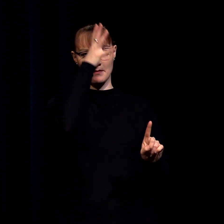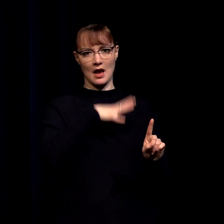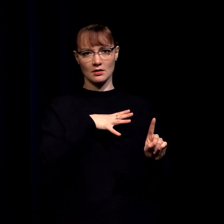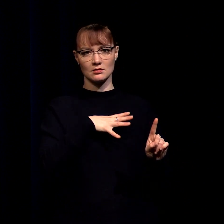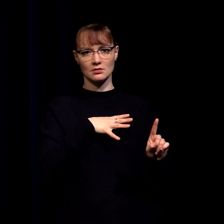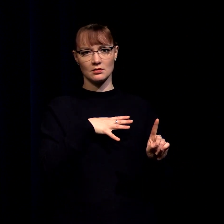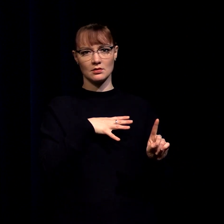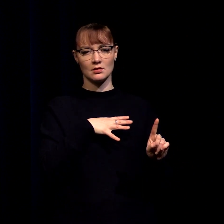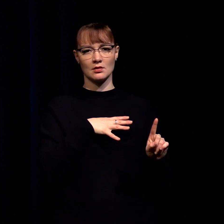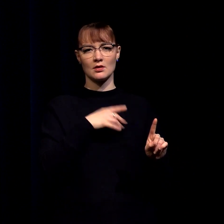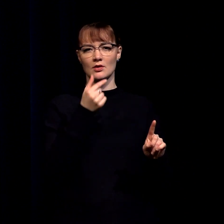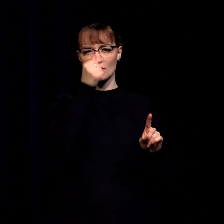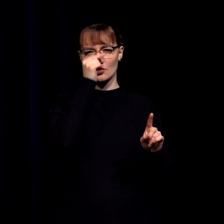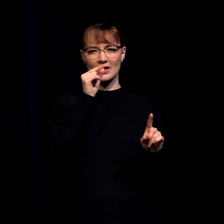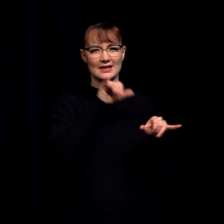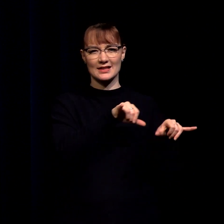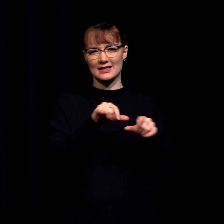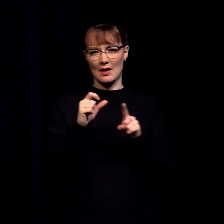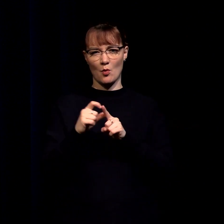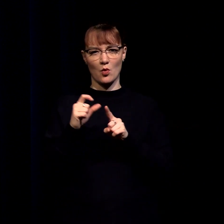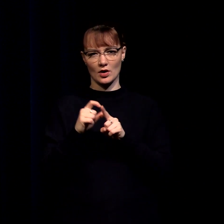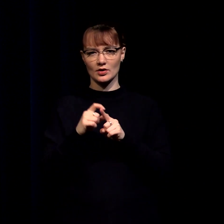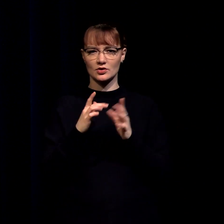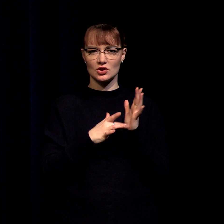Greek, it's actually the same exact words that Jesus is using